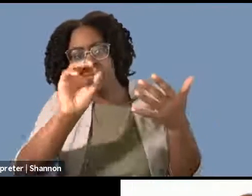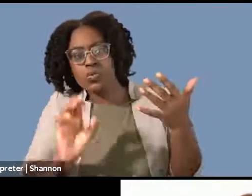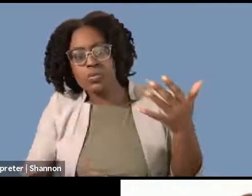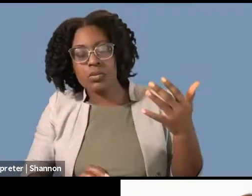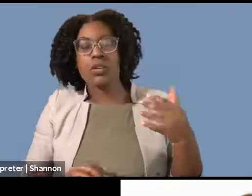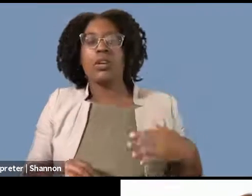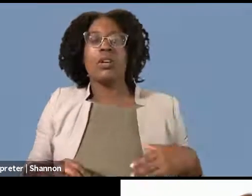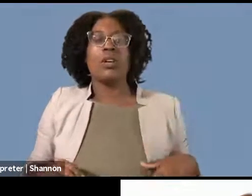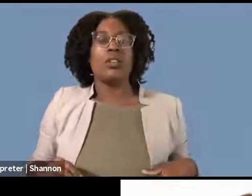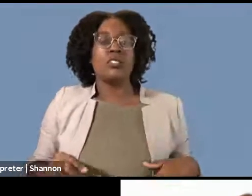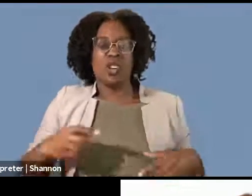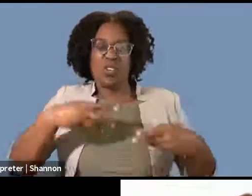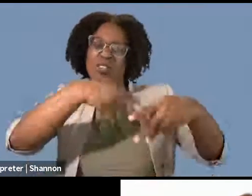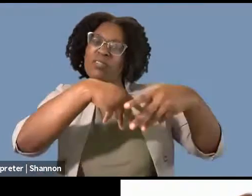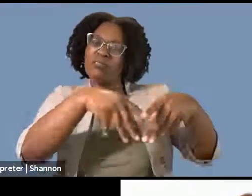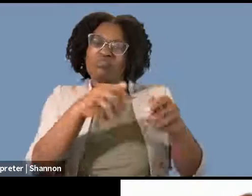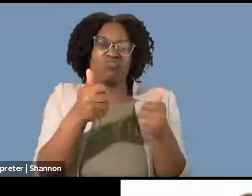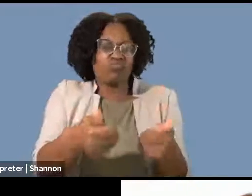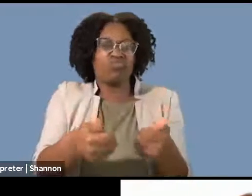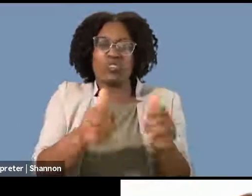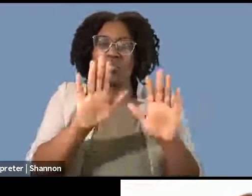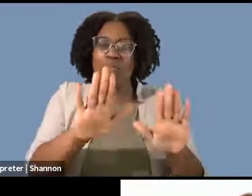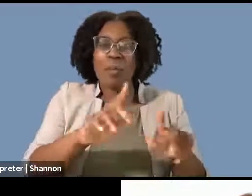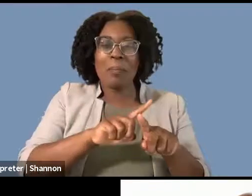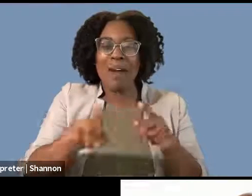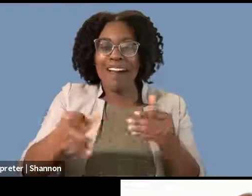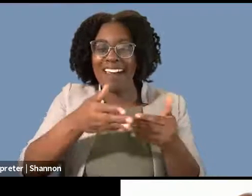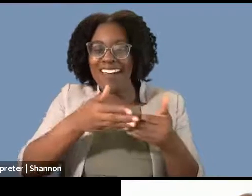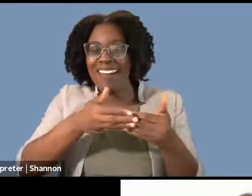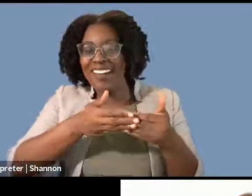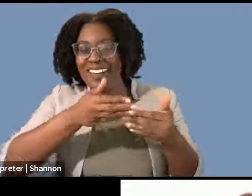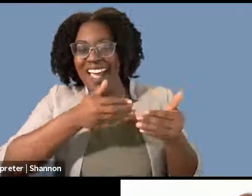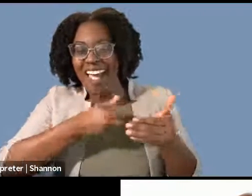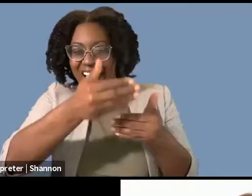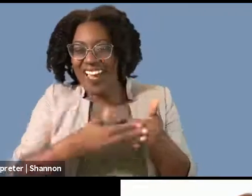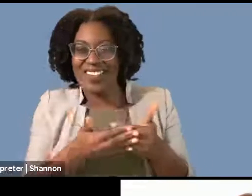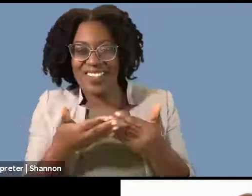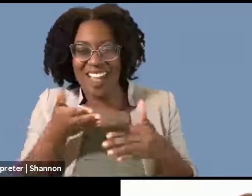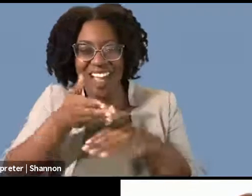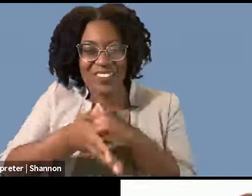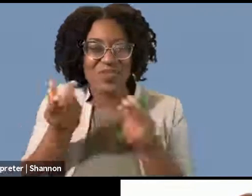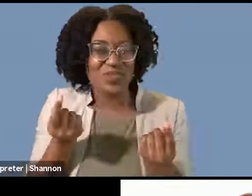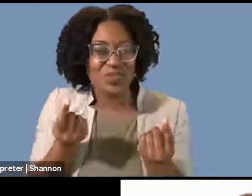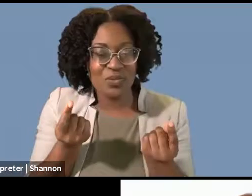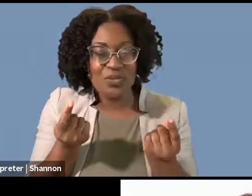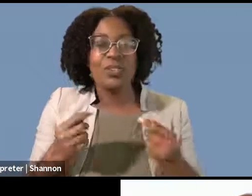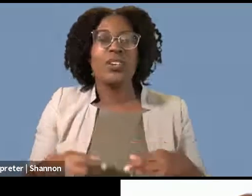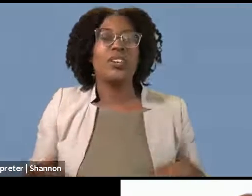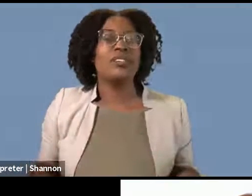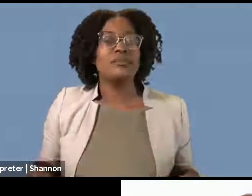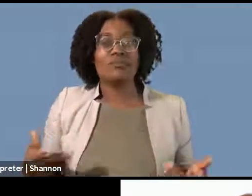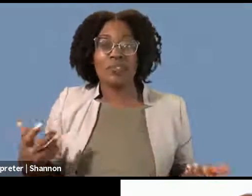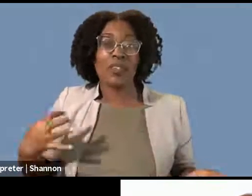to reaching out and volunteering. I do a lot of volunteer work with different organizations. It